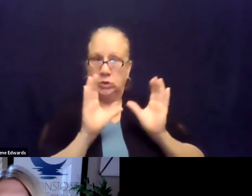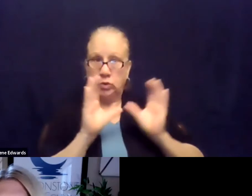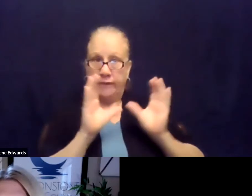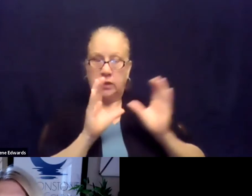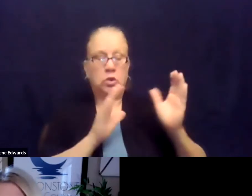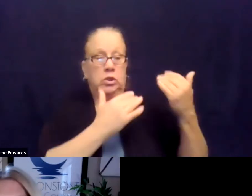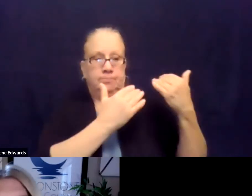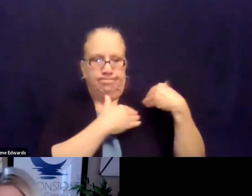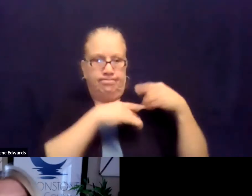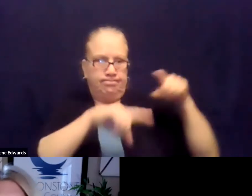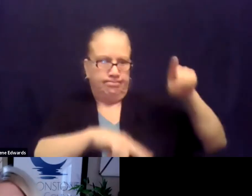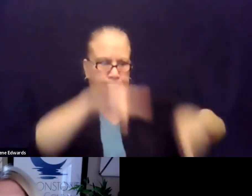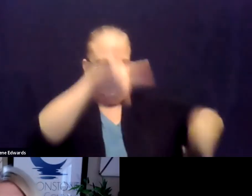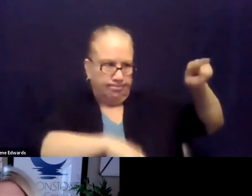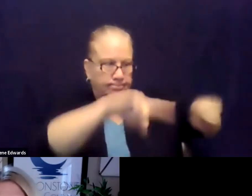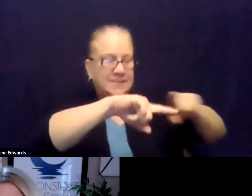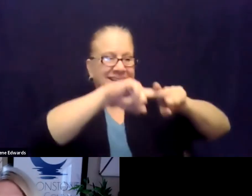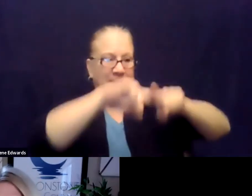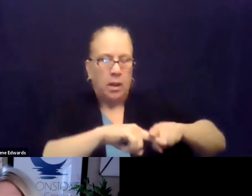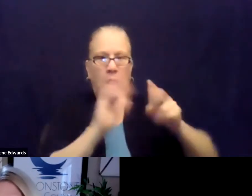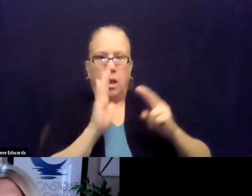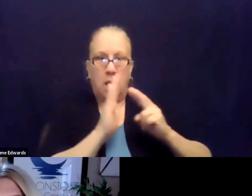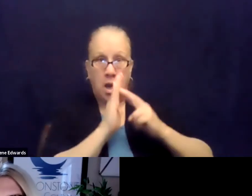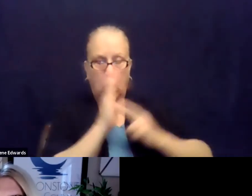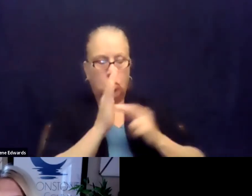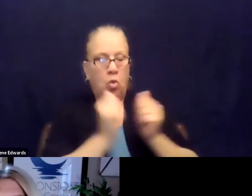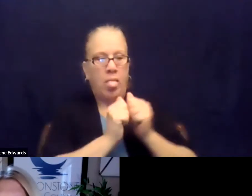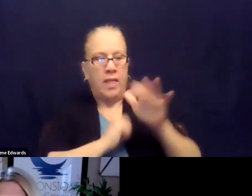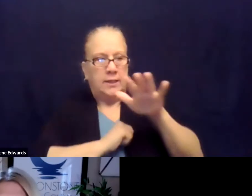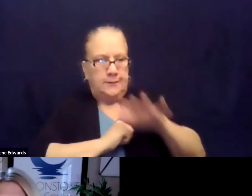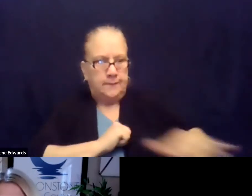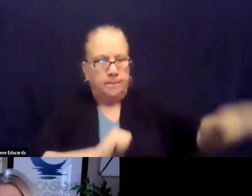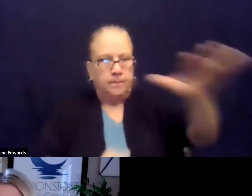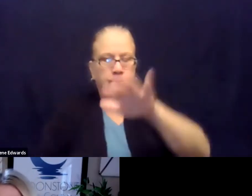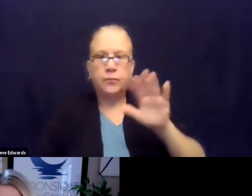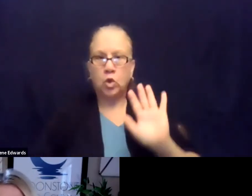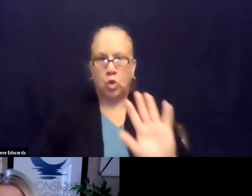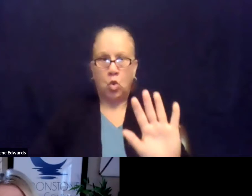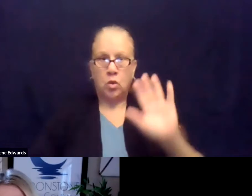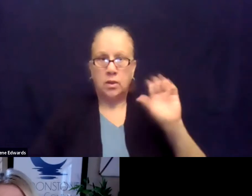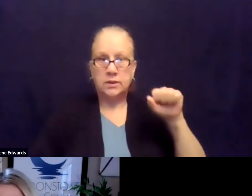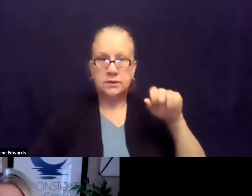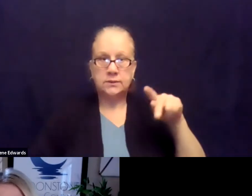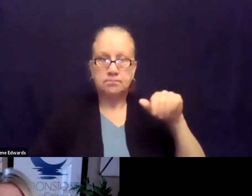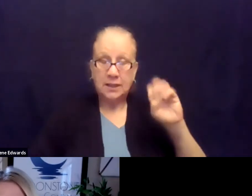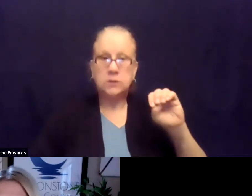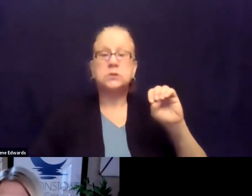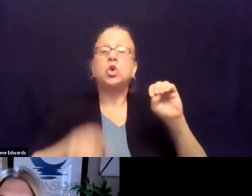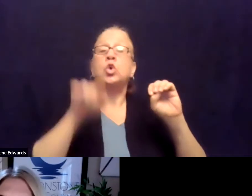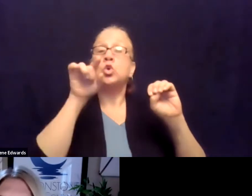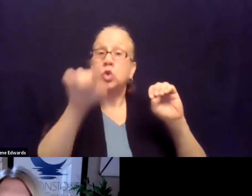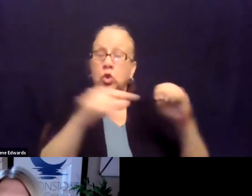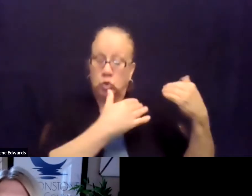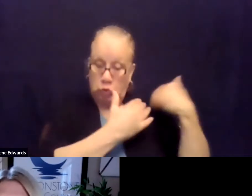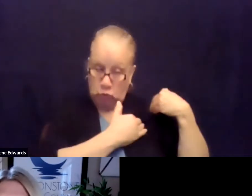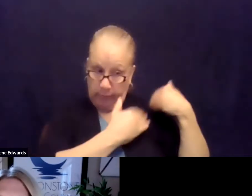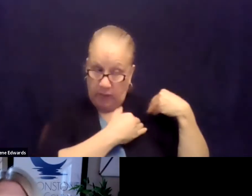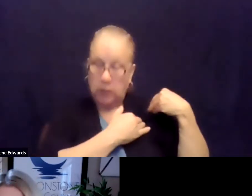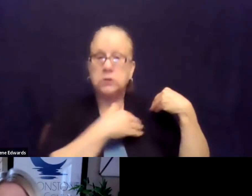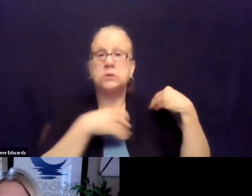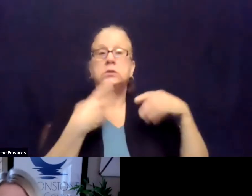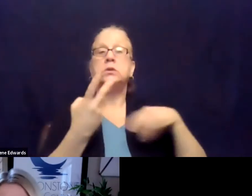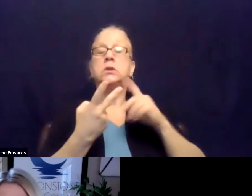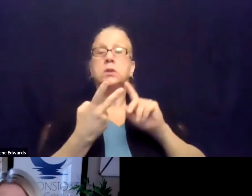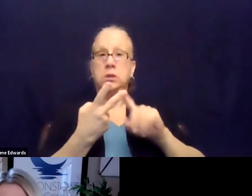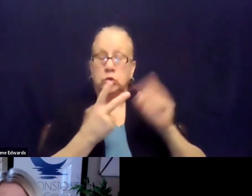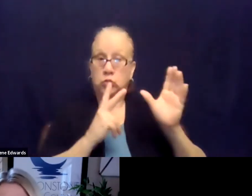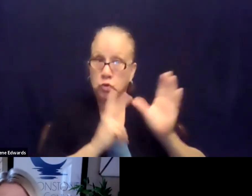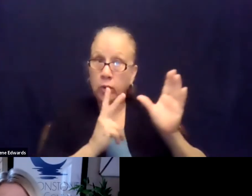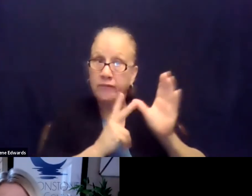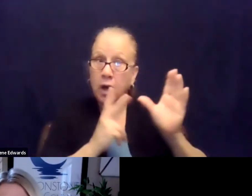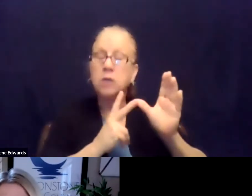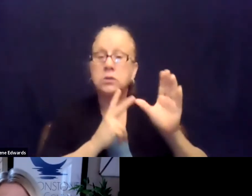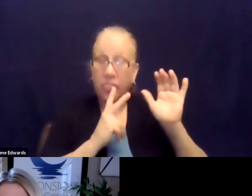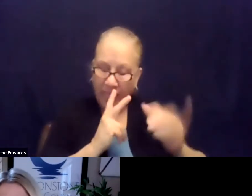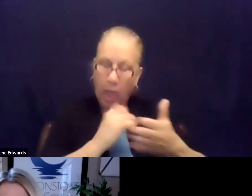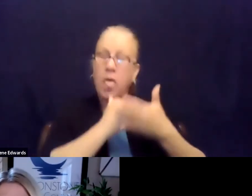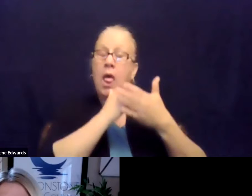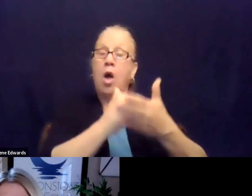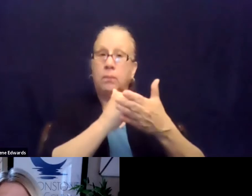depending on the contract with the space. It help to use an ArtSafe certified venue. But both